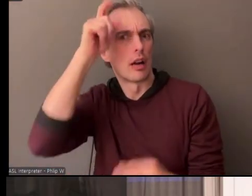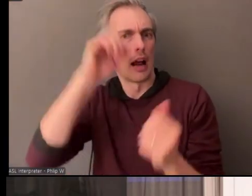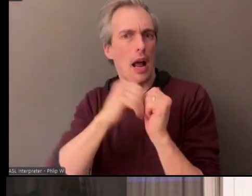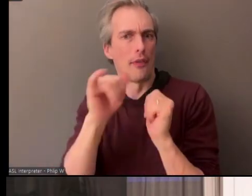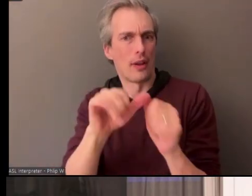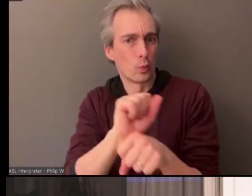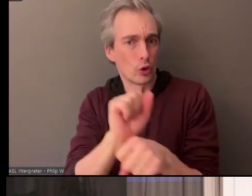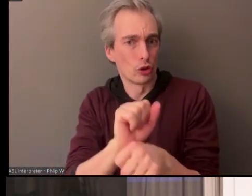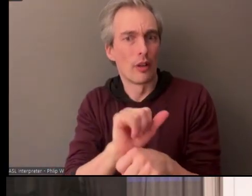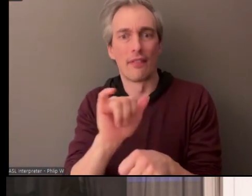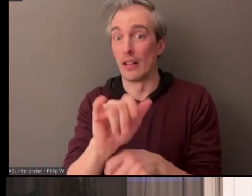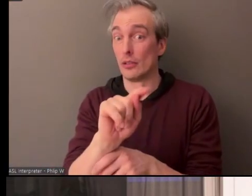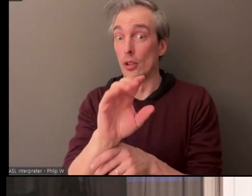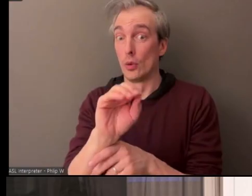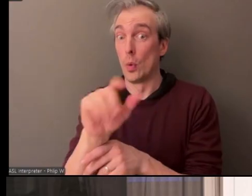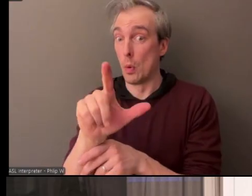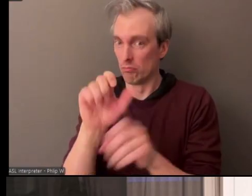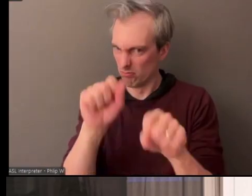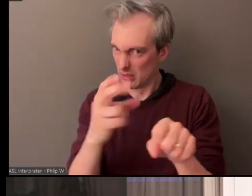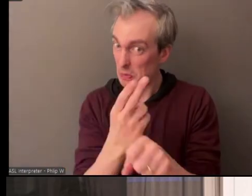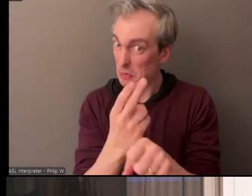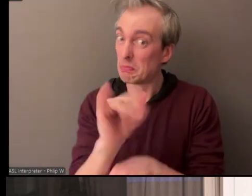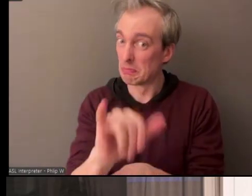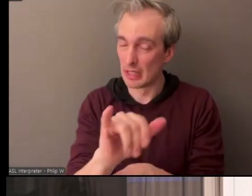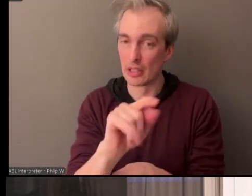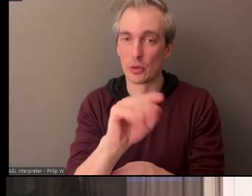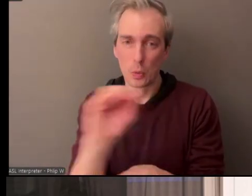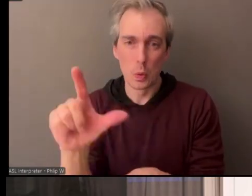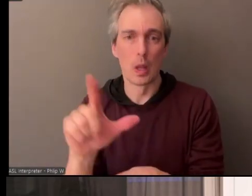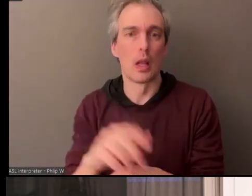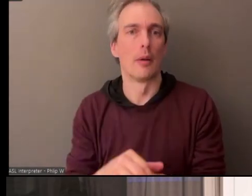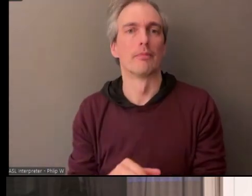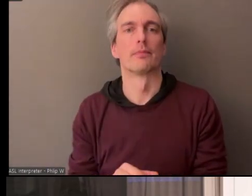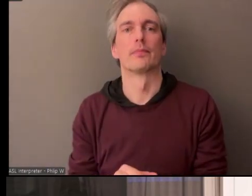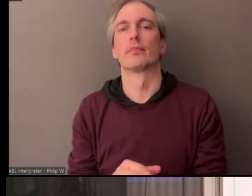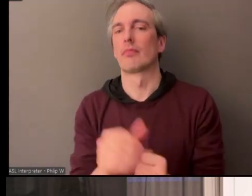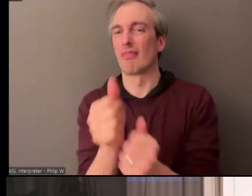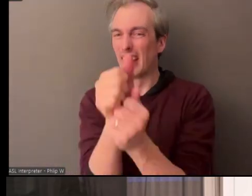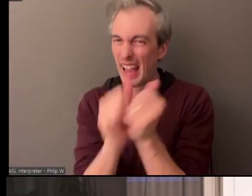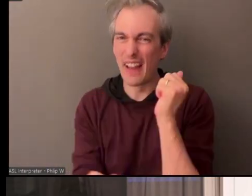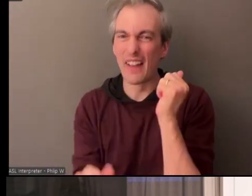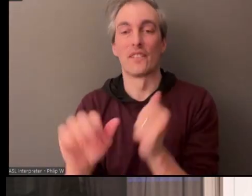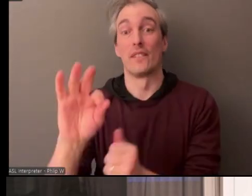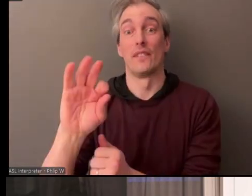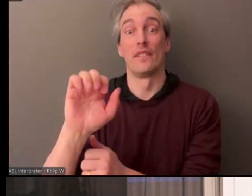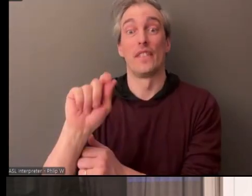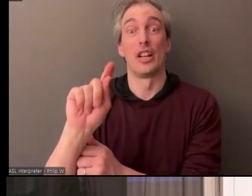Every feature that's added to your digital product has acceptance criteria. And we're gonna talk about that a lot tonight.